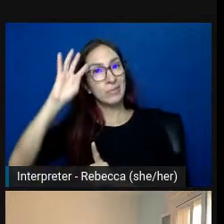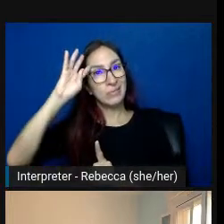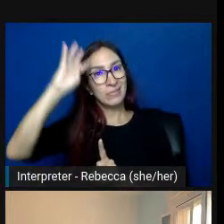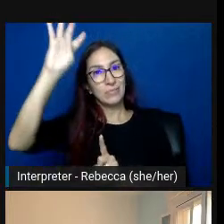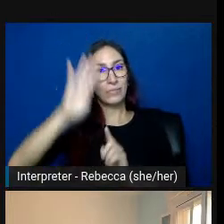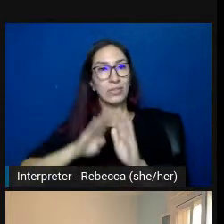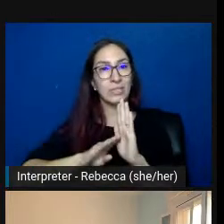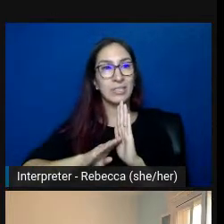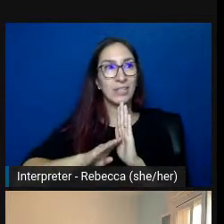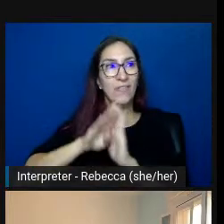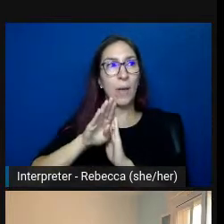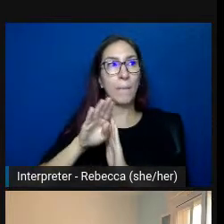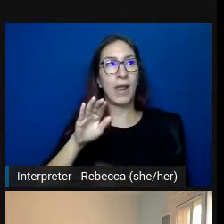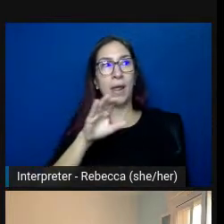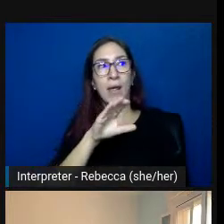mumble which was really popular at one point and it was